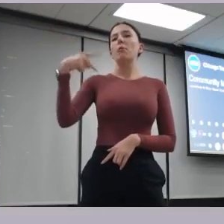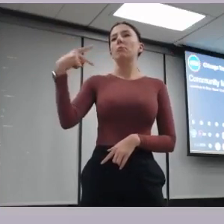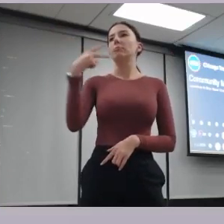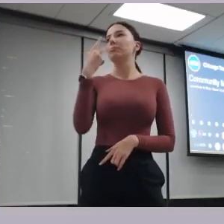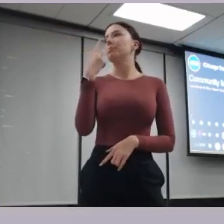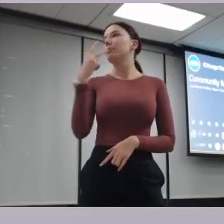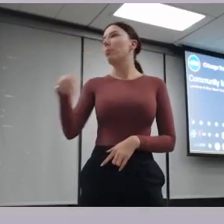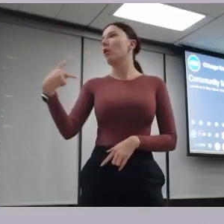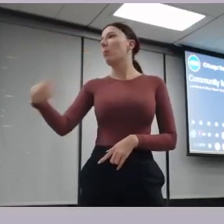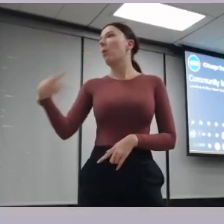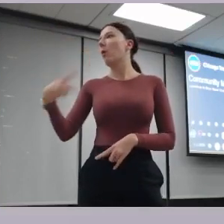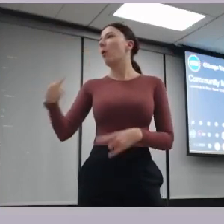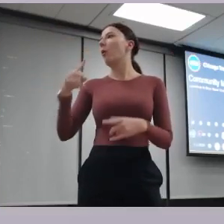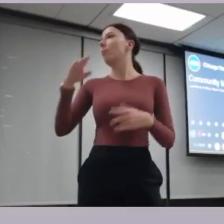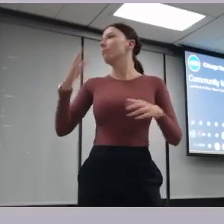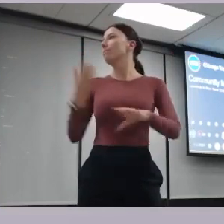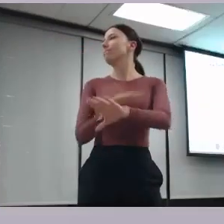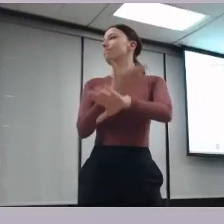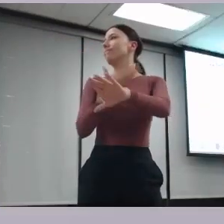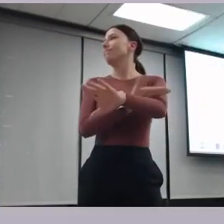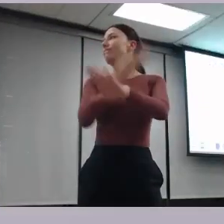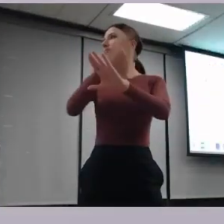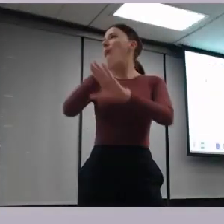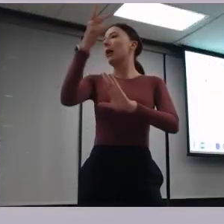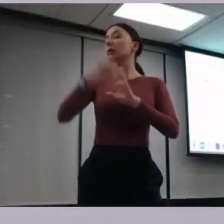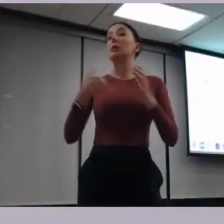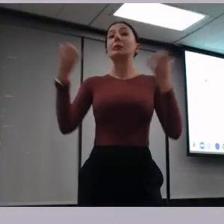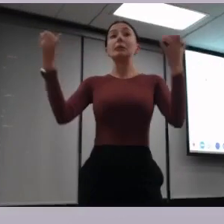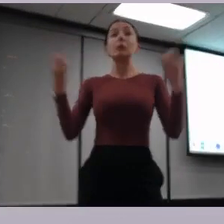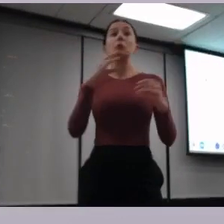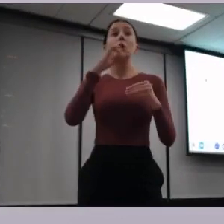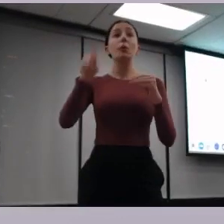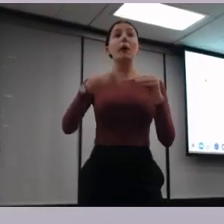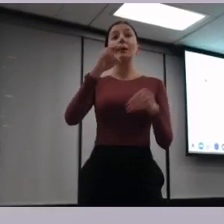And tonight we're here to talk about activating the underground space.